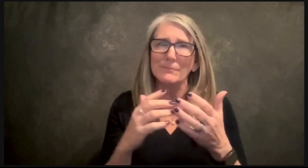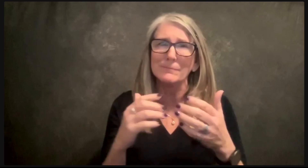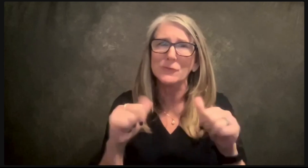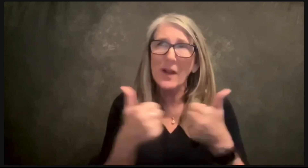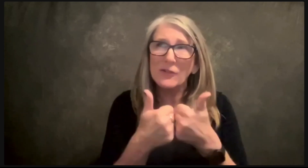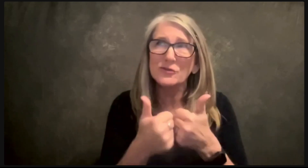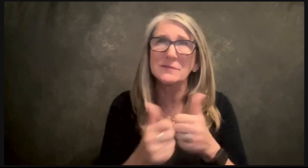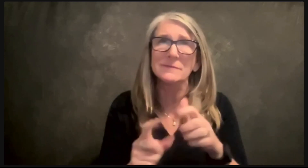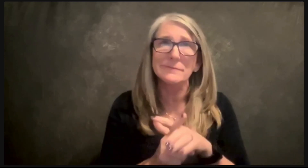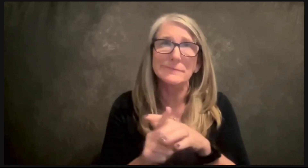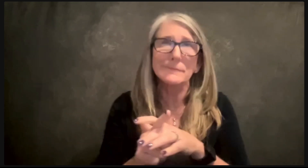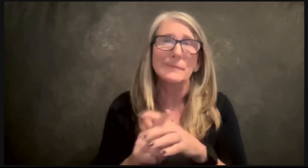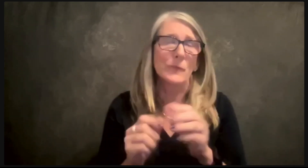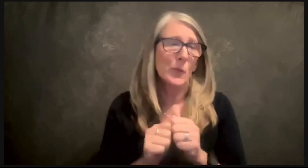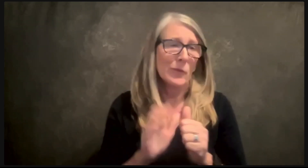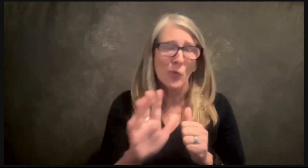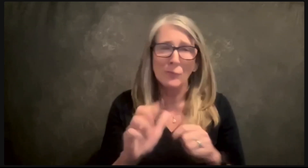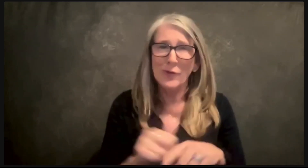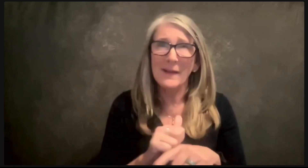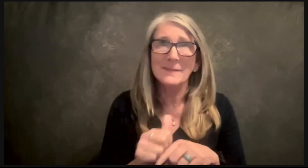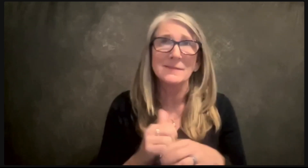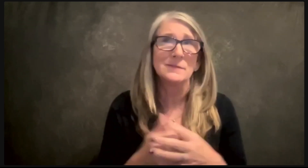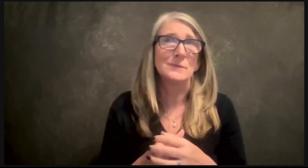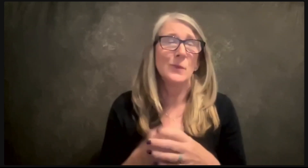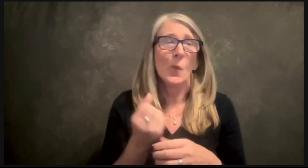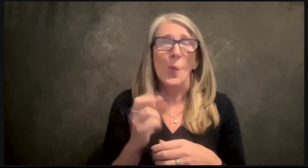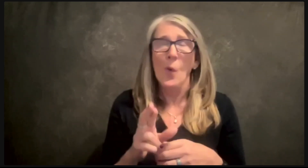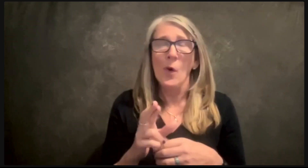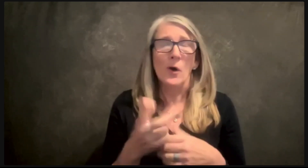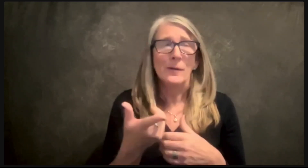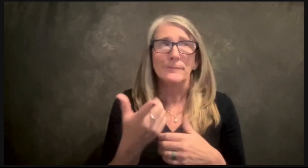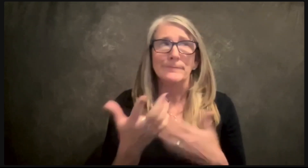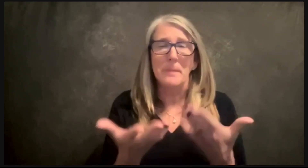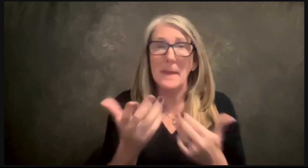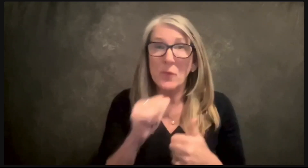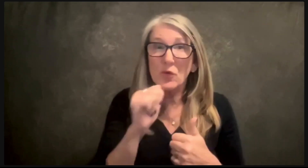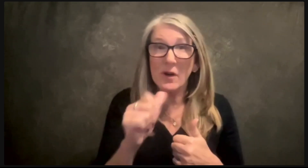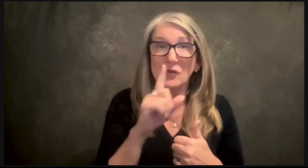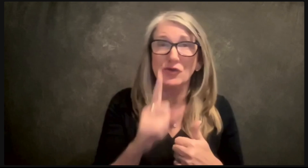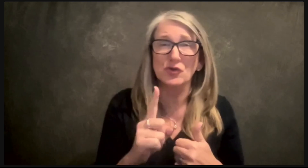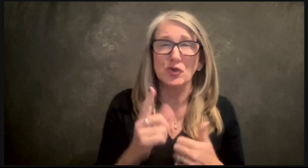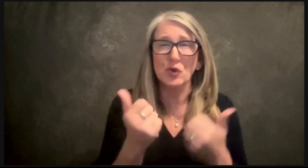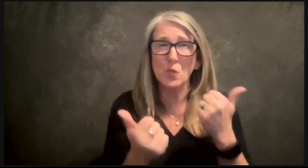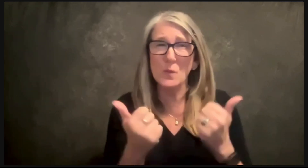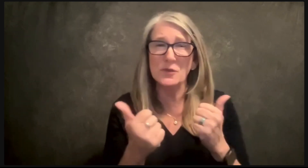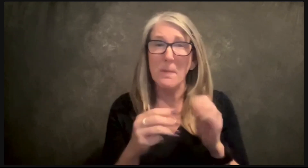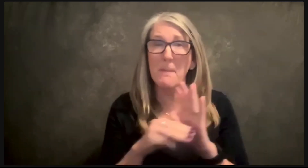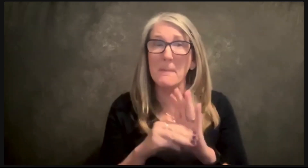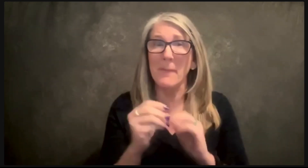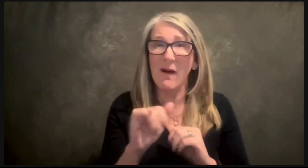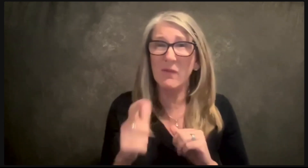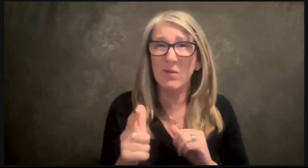But we recognize there are still challenges that arise with establishing practices on campus